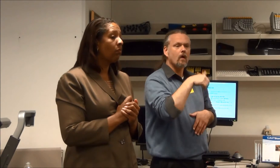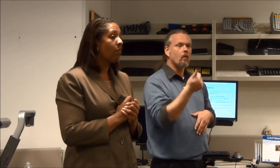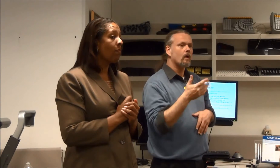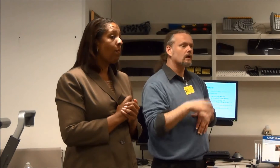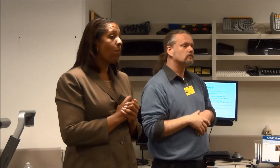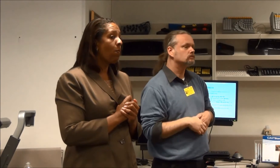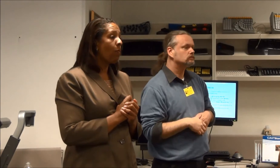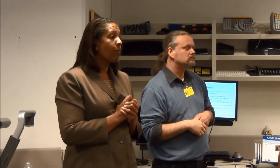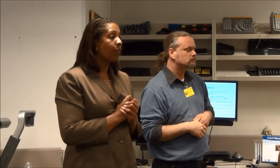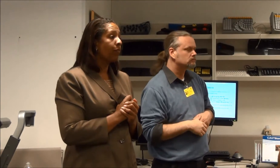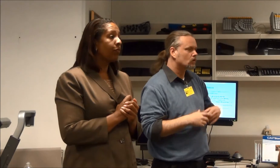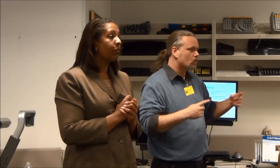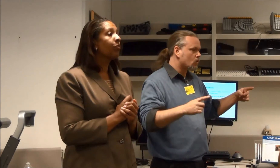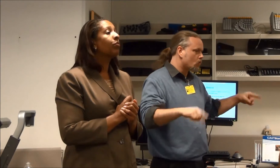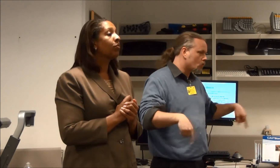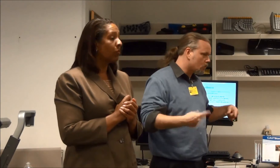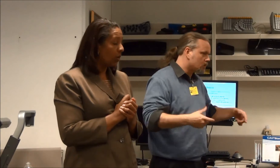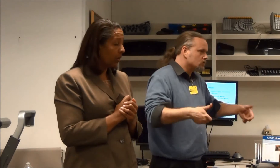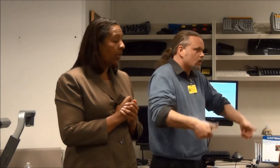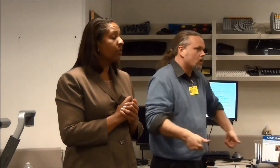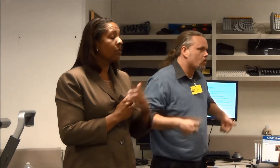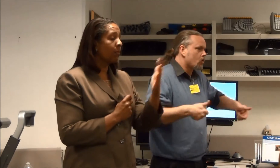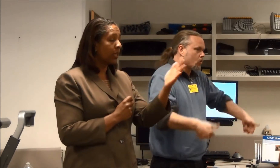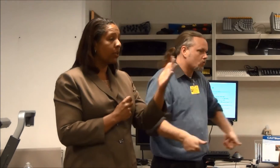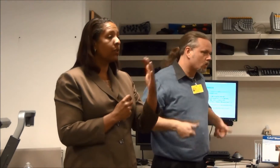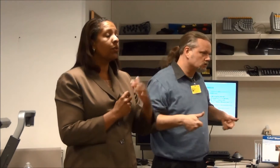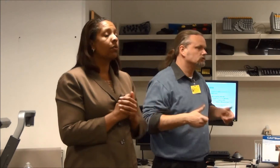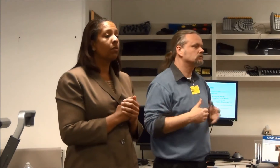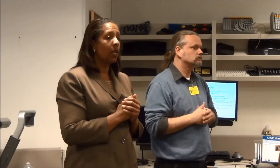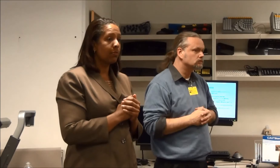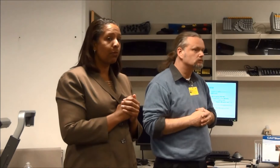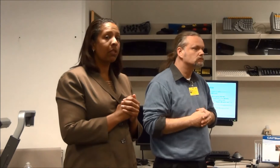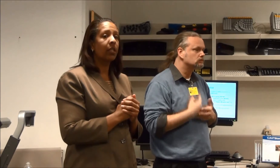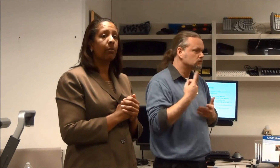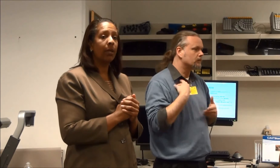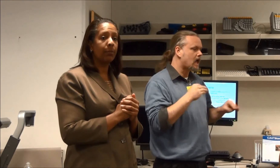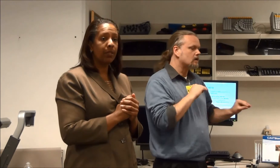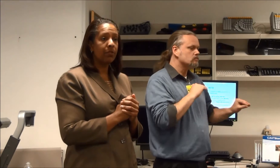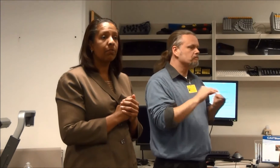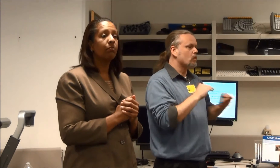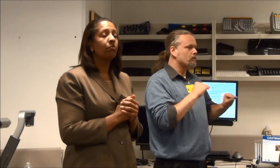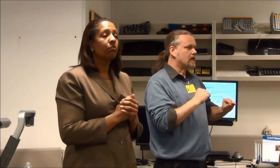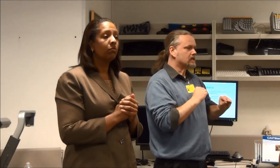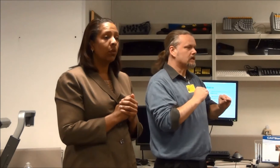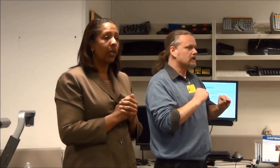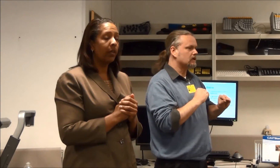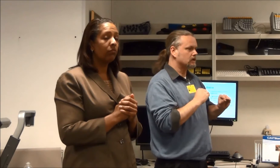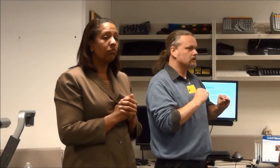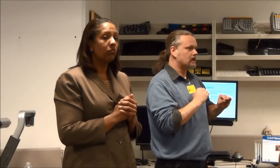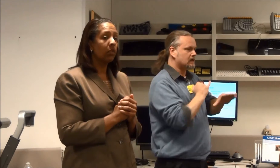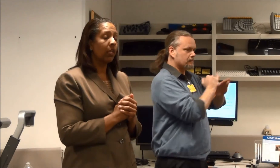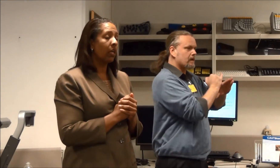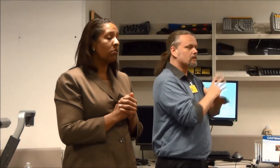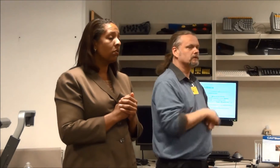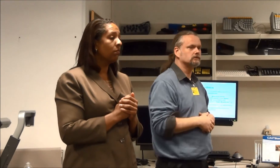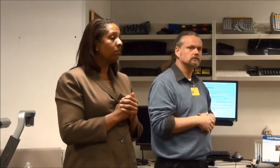Jo Linda Johnson: Okay, so somebody who has mobility impairments. Okay. Anything else?